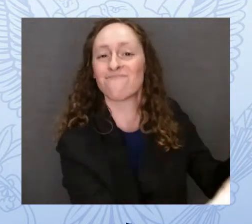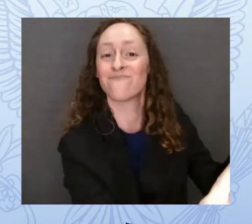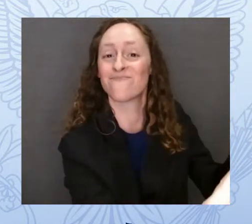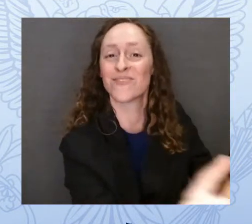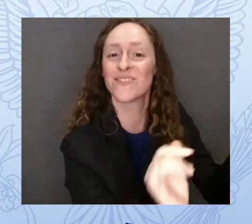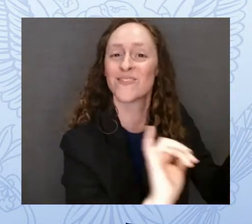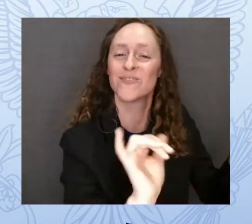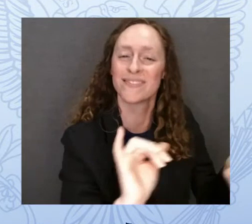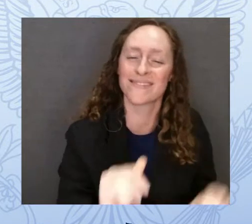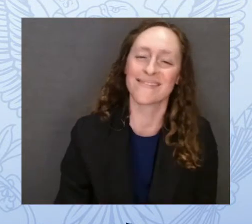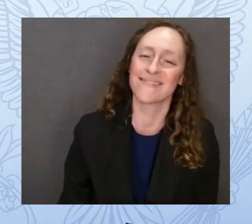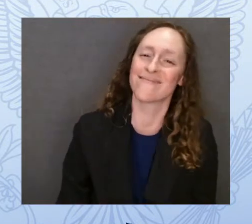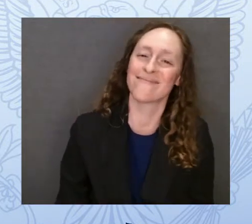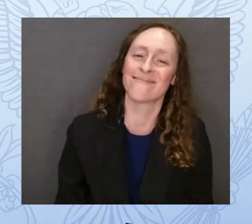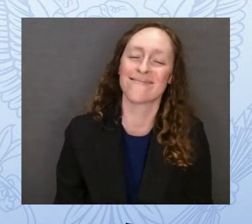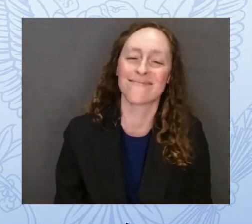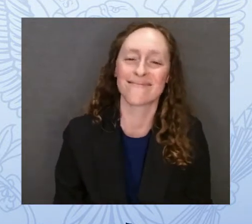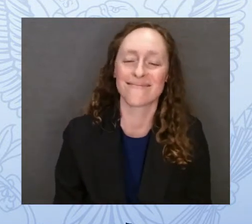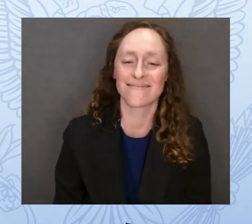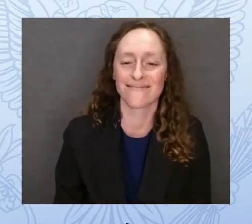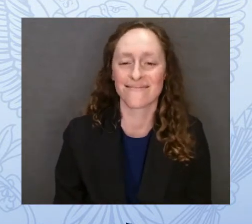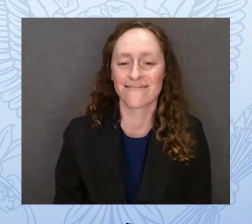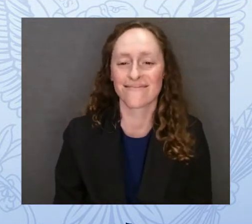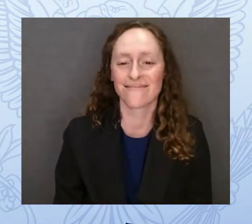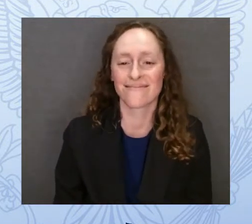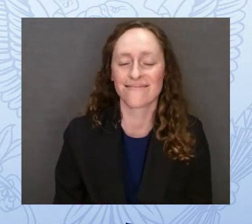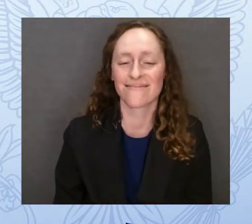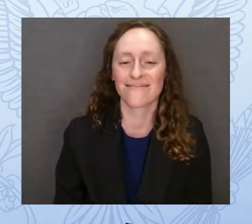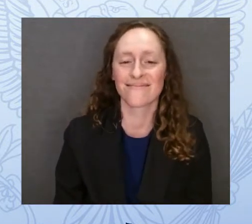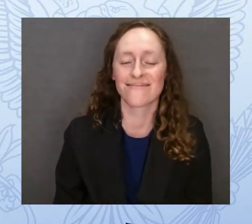a nod to India's successful campaign to declare